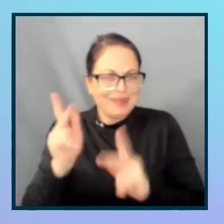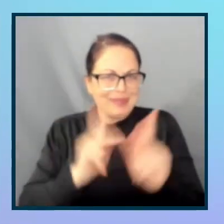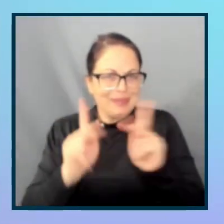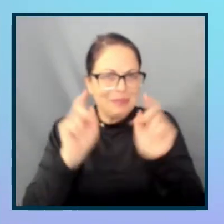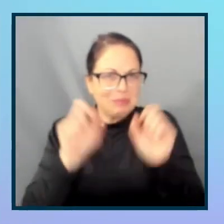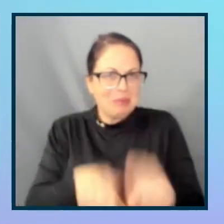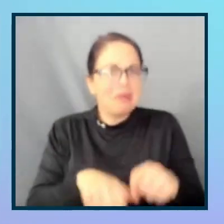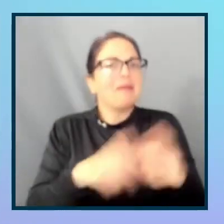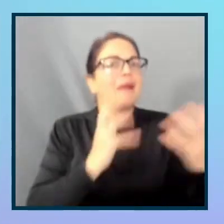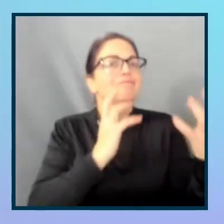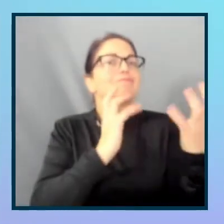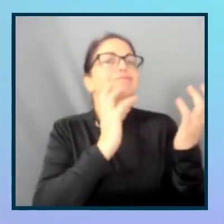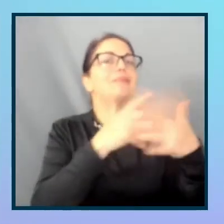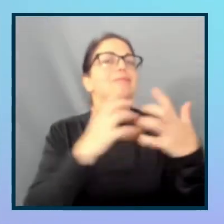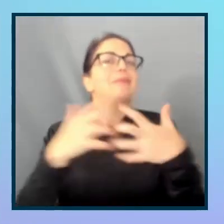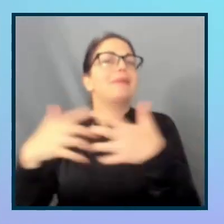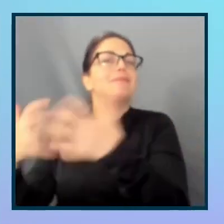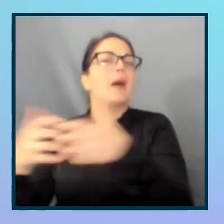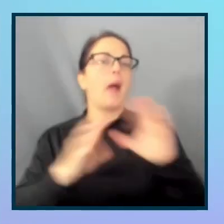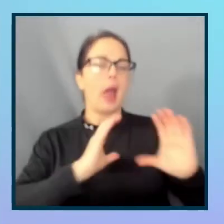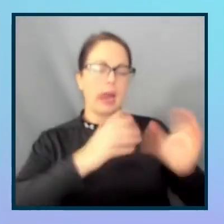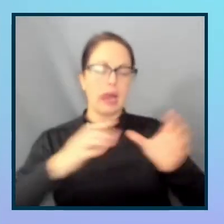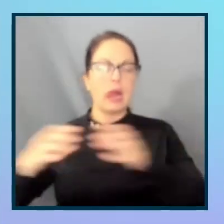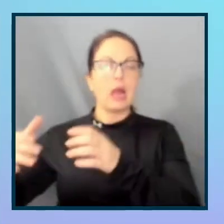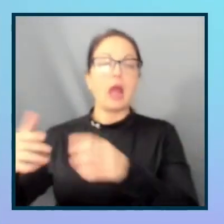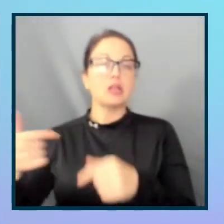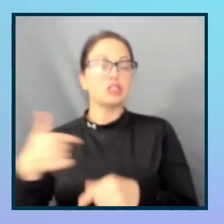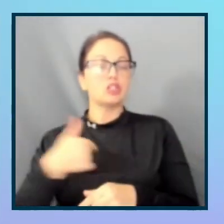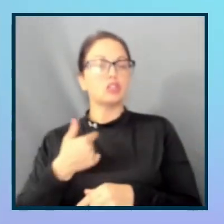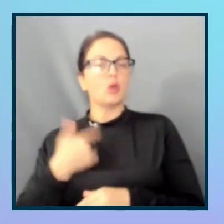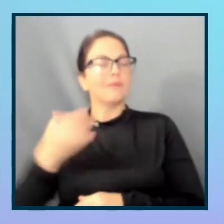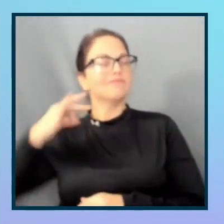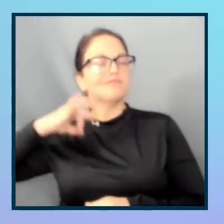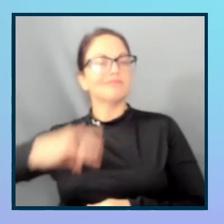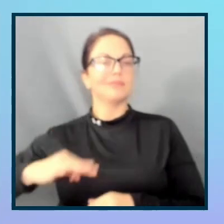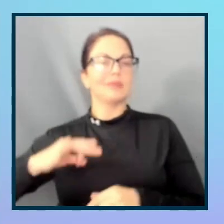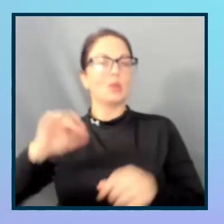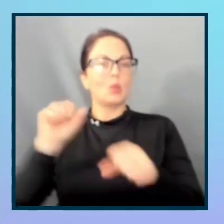across the ERG population and working with Pride.